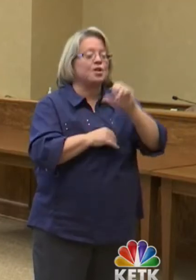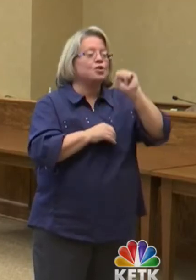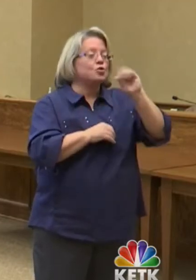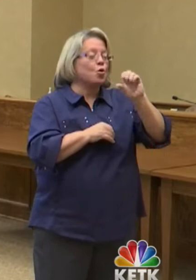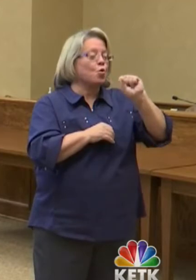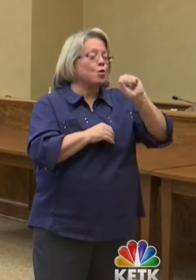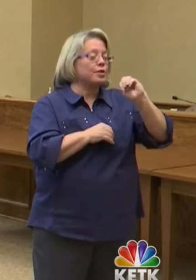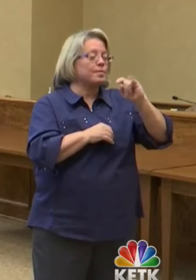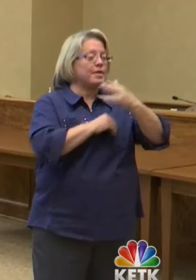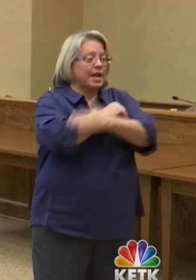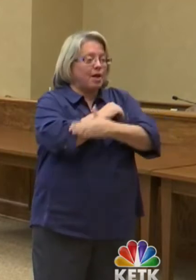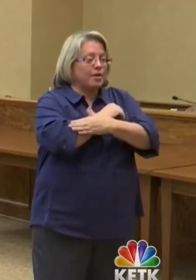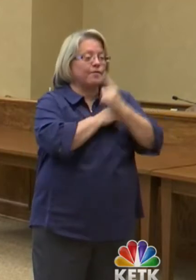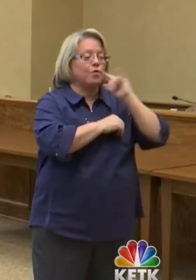ANOTHER QUESTION ASKED WAS